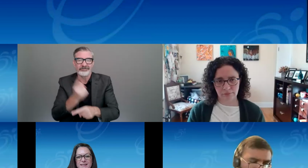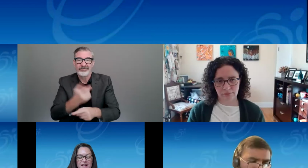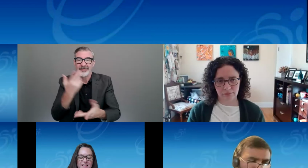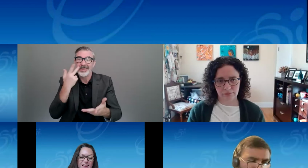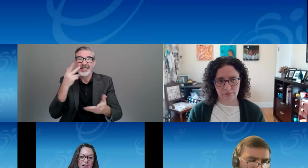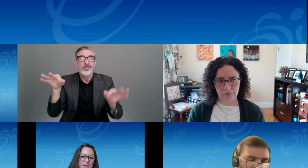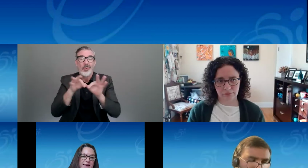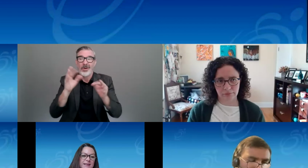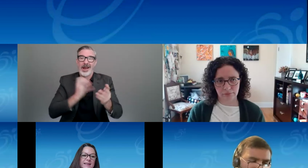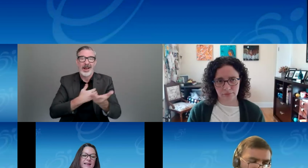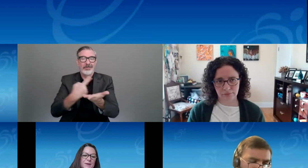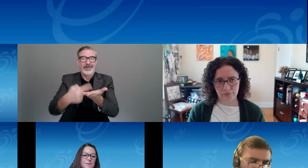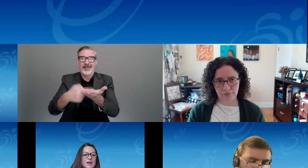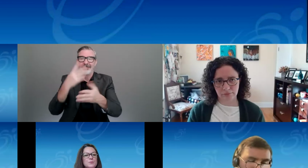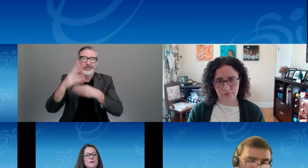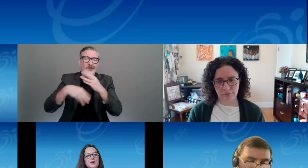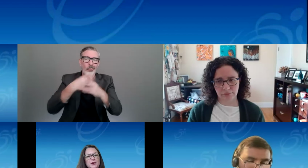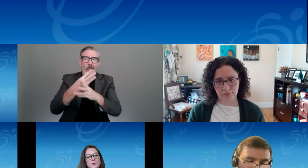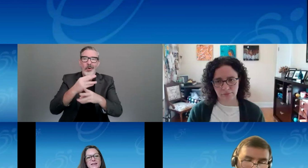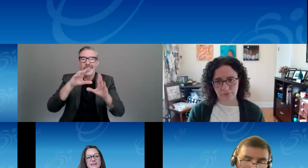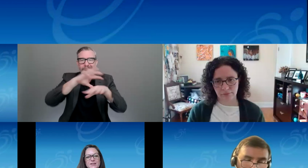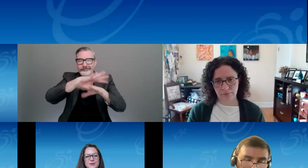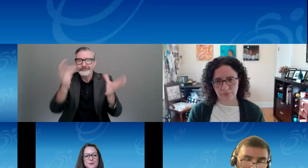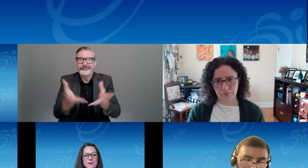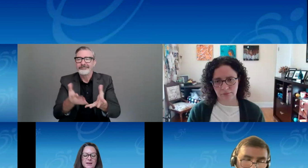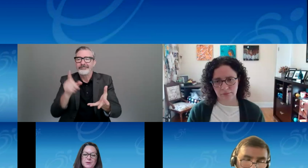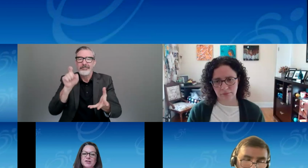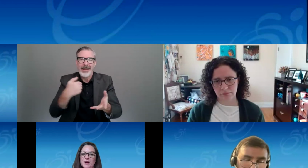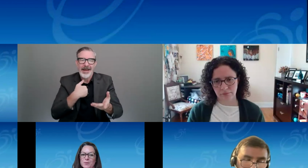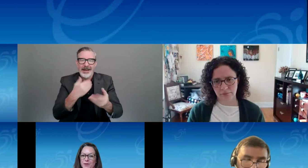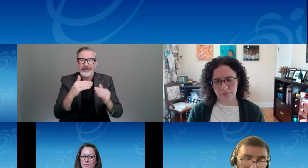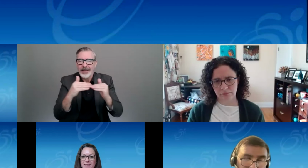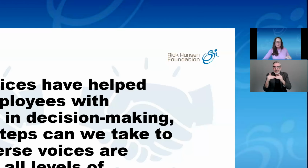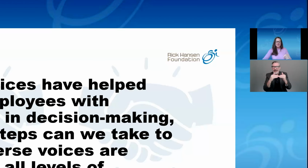and equity. Moving on quickly to, question number three.